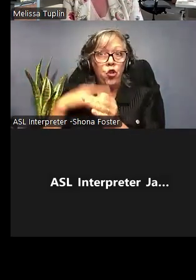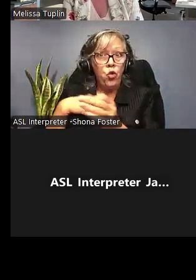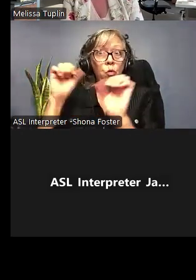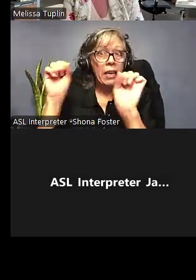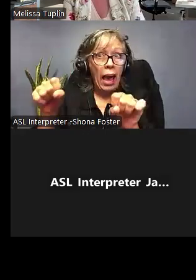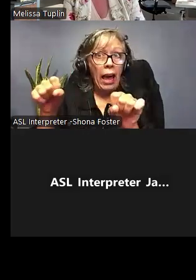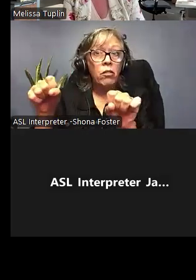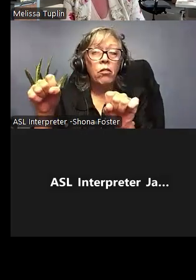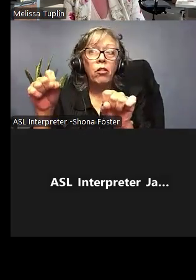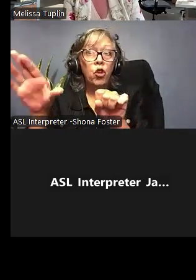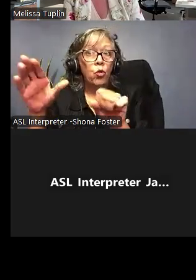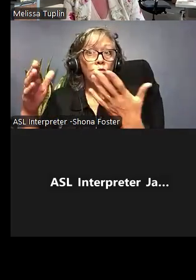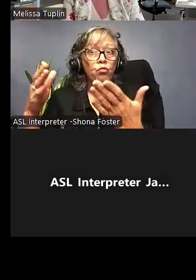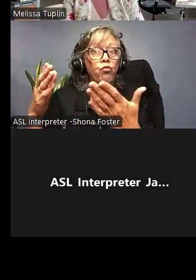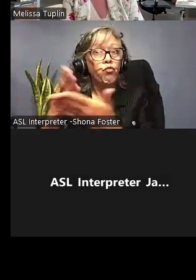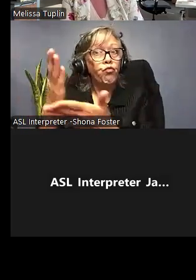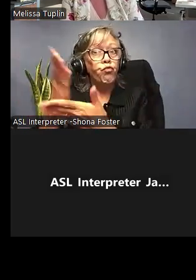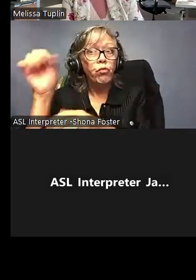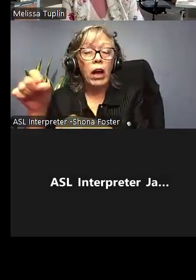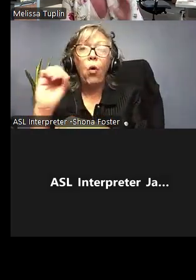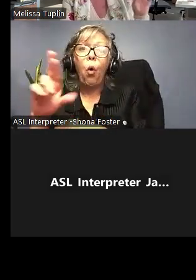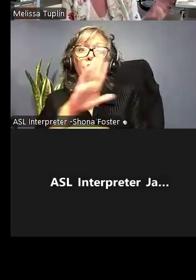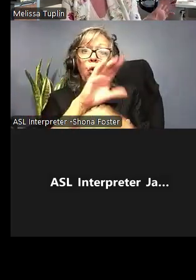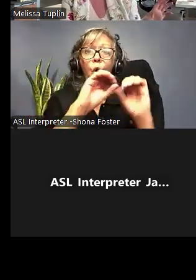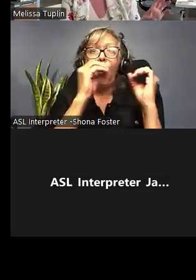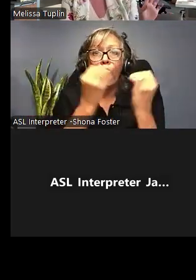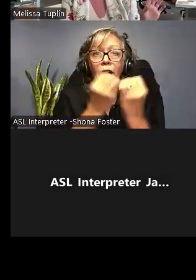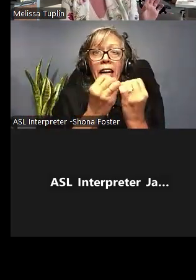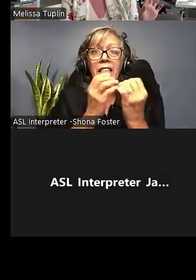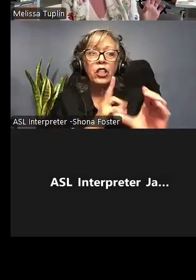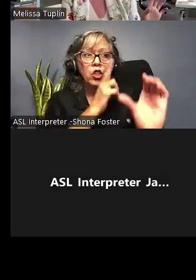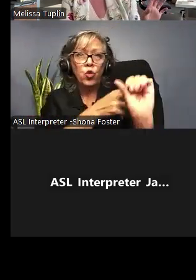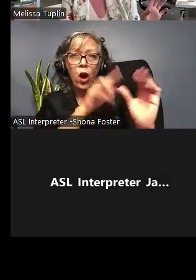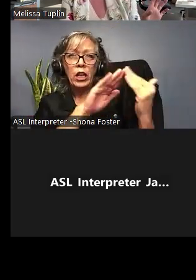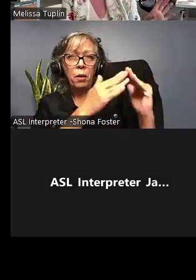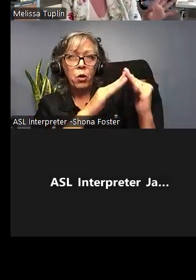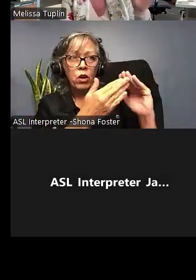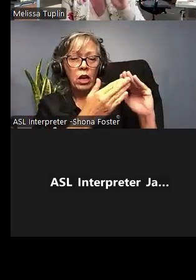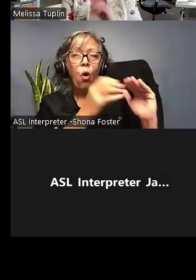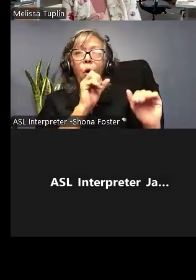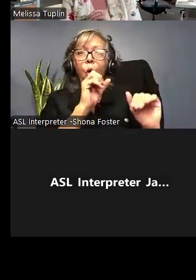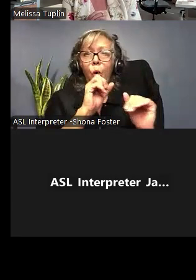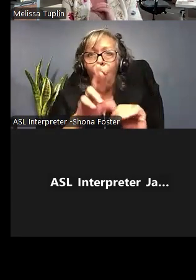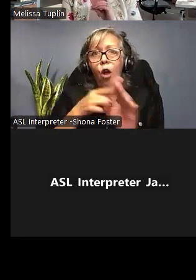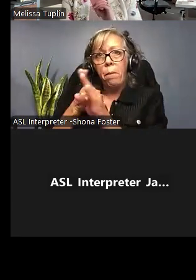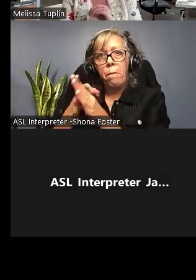to determine if your organization fits best in the Community Arts Organizations Program or this